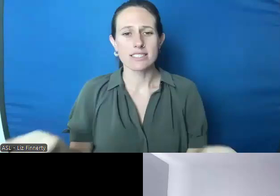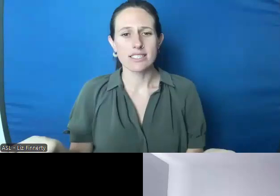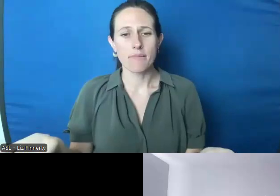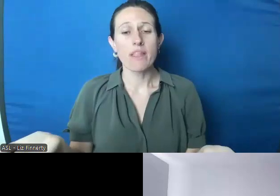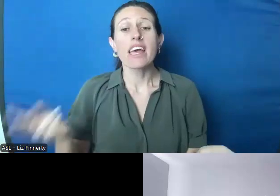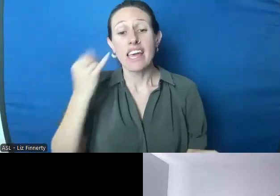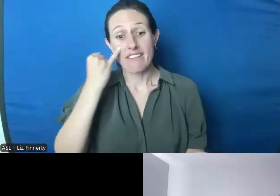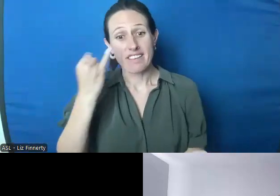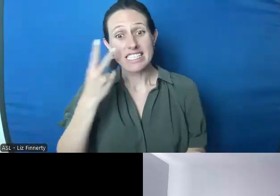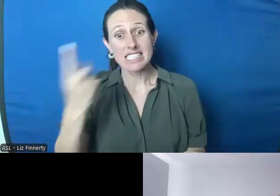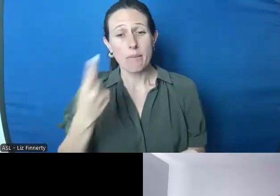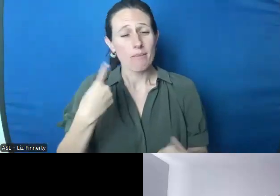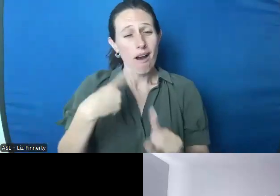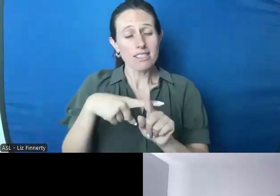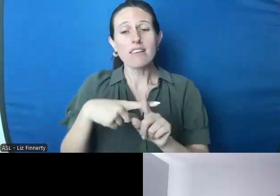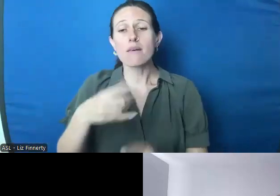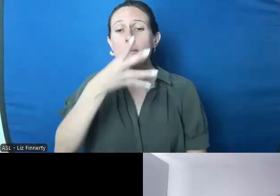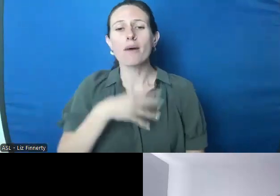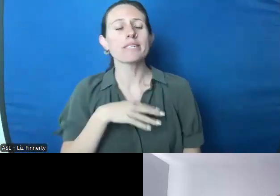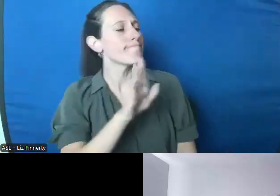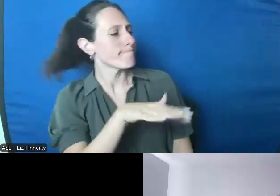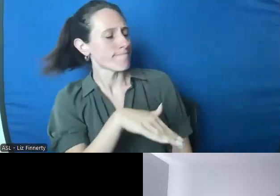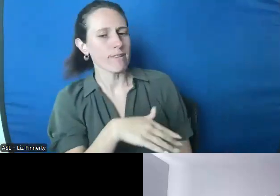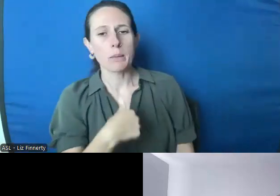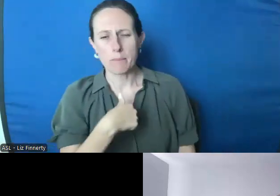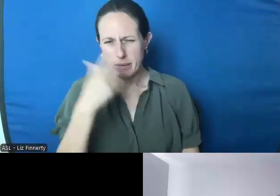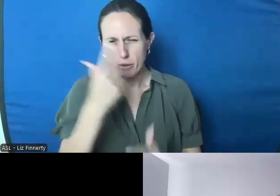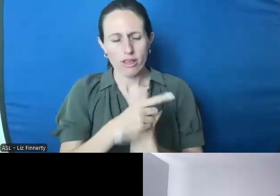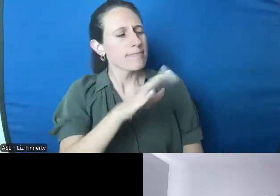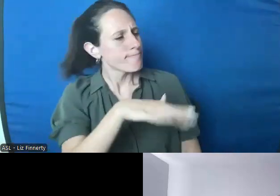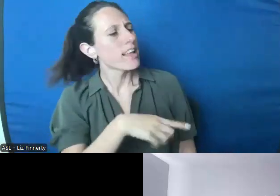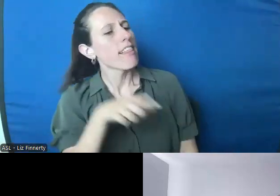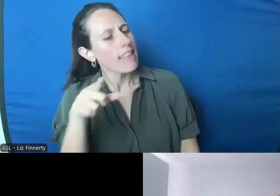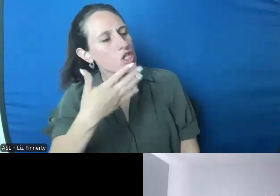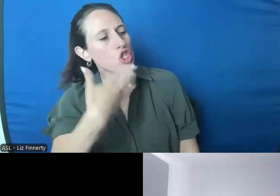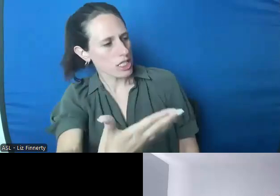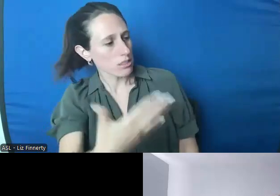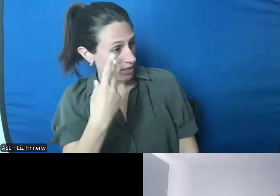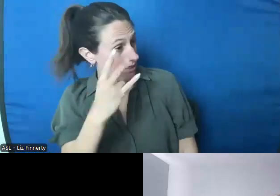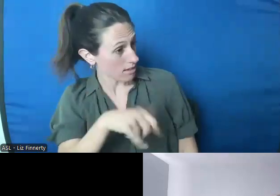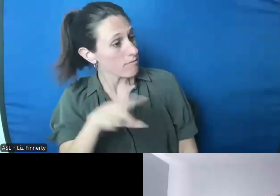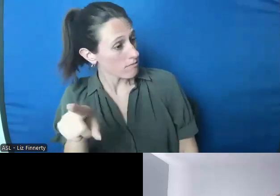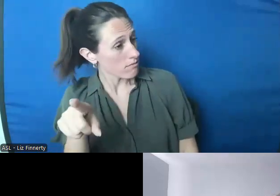to my brother and I and go "that is what good looks like." Our panelists are here today because they are what good looks like,